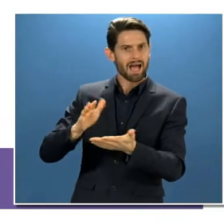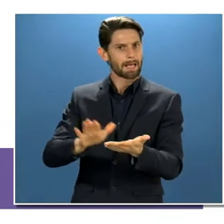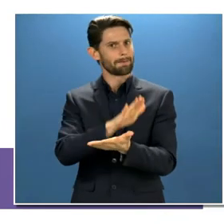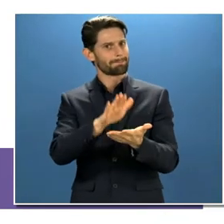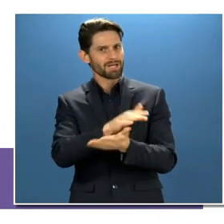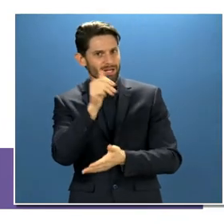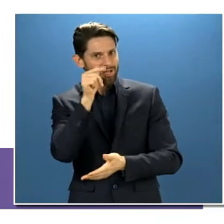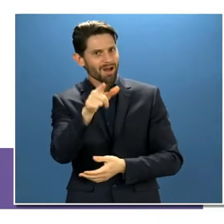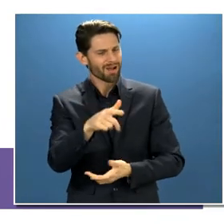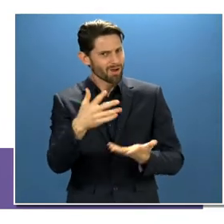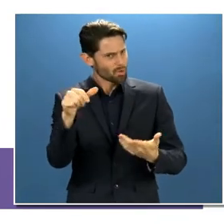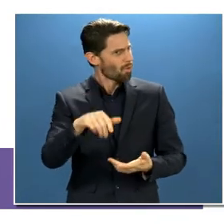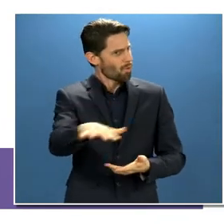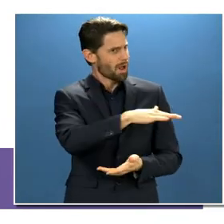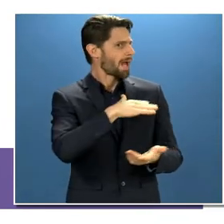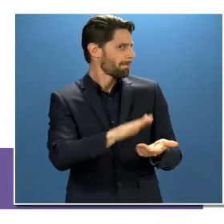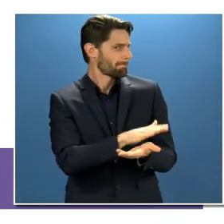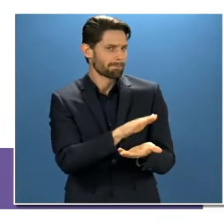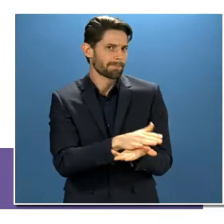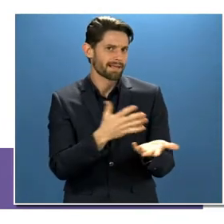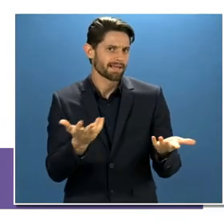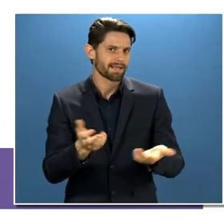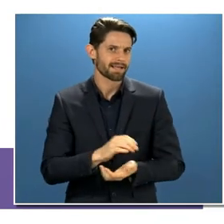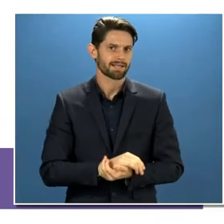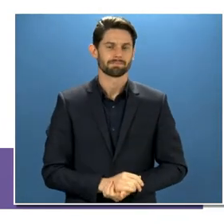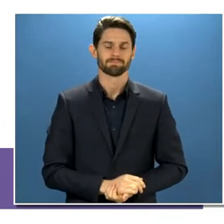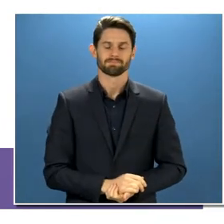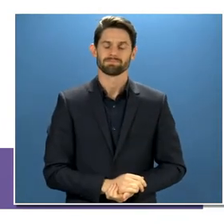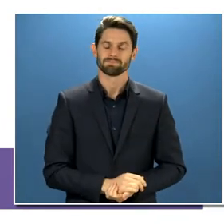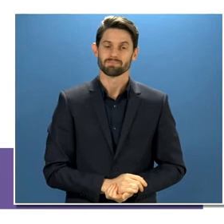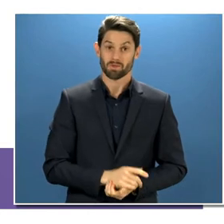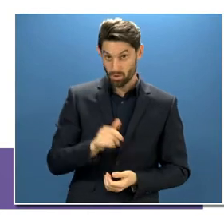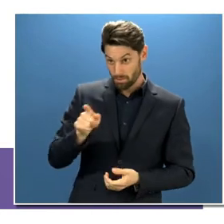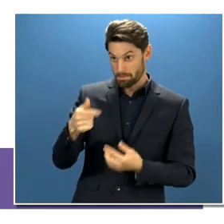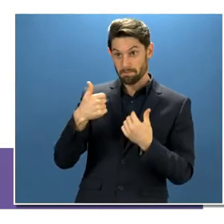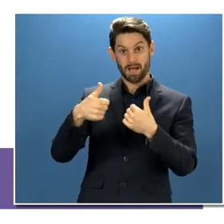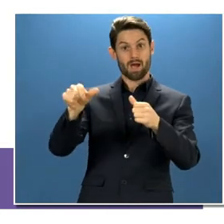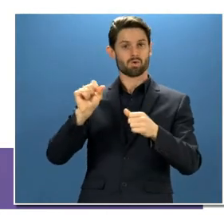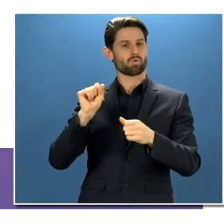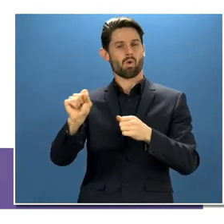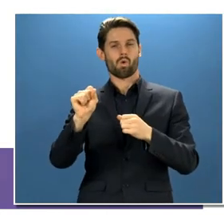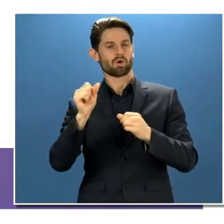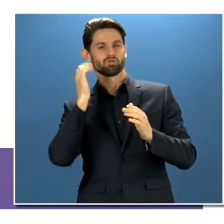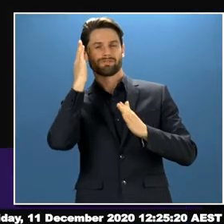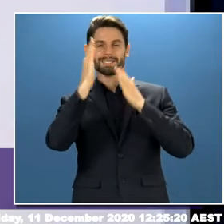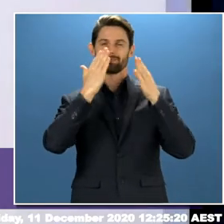That is something we should all have. So I know you are in the dream job now, but can I go back